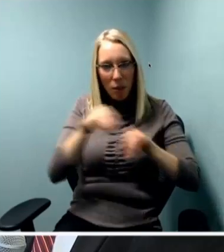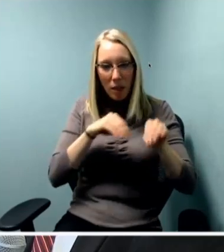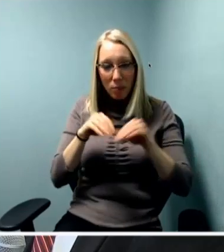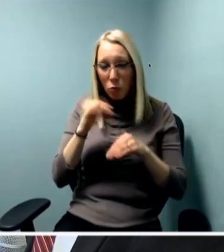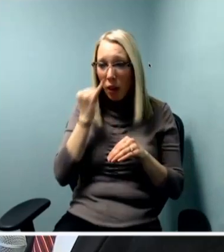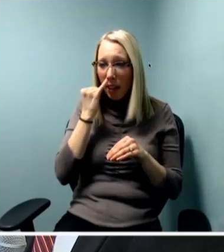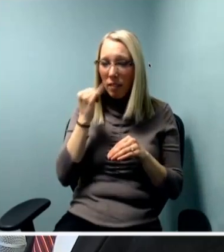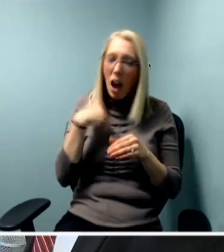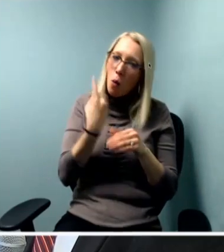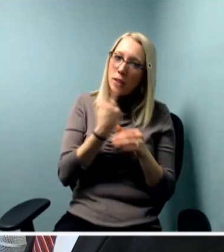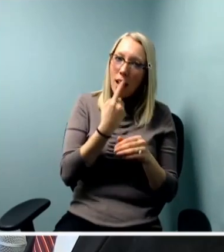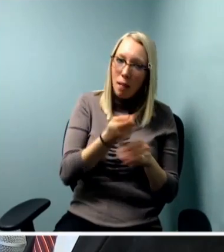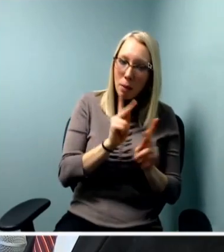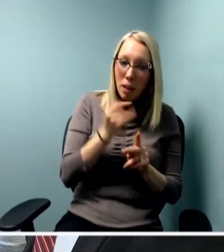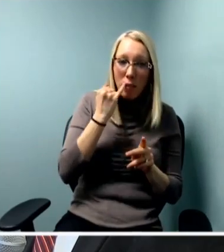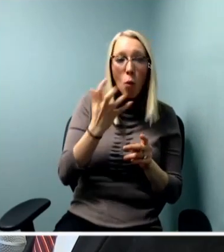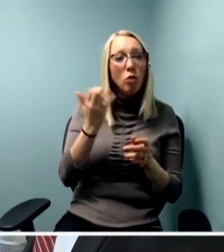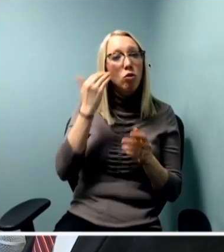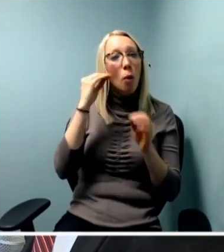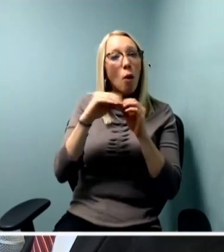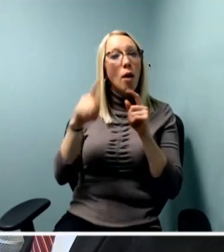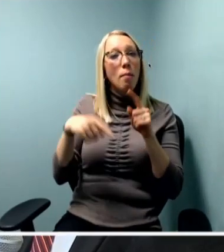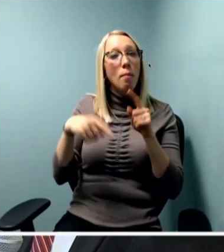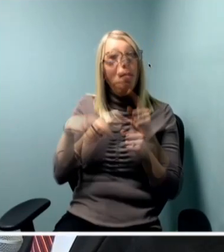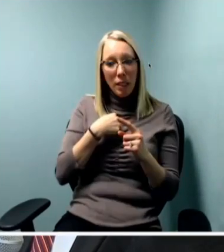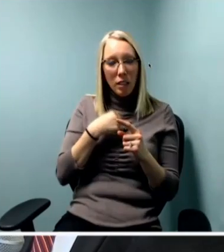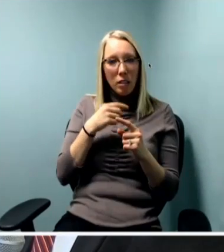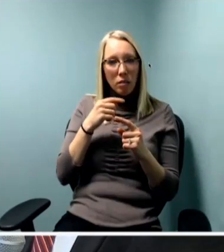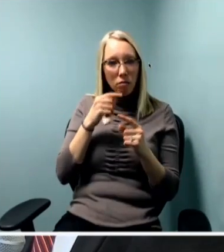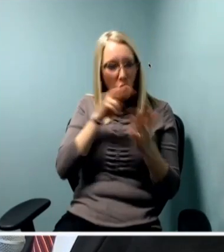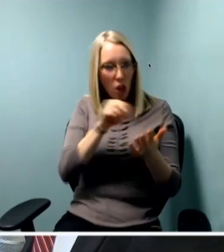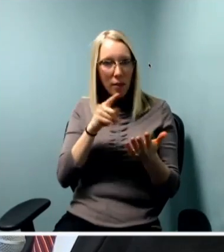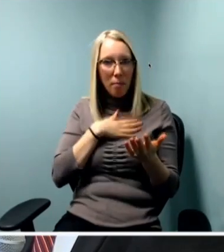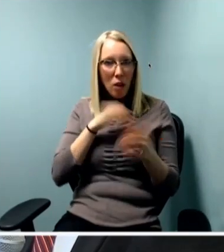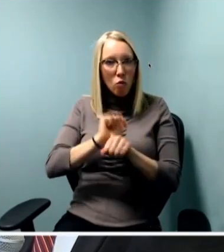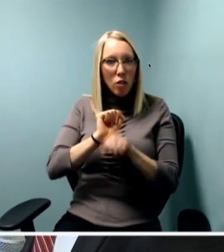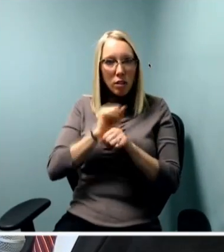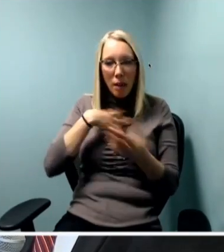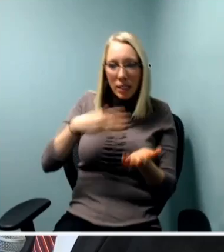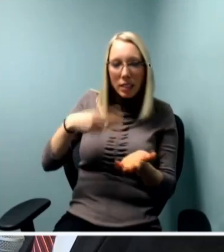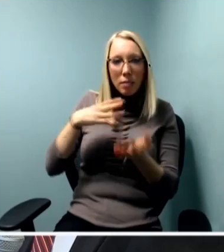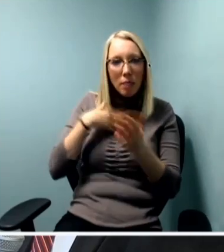about me, just look at my work, look at my teaching. But in terms of training, I would say that the biggest thing